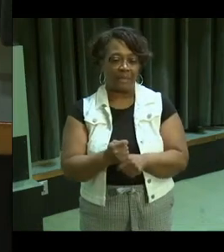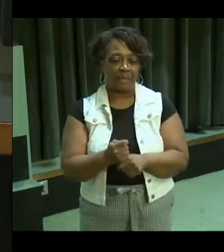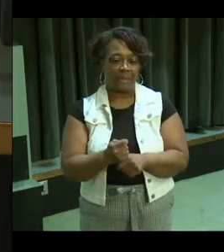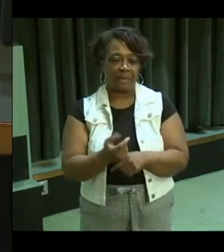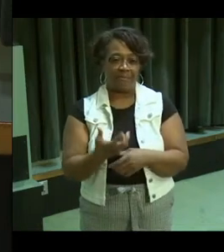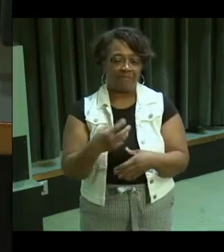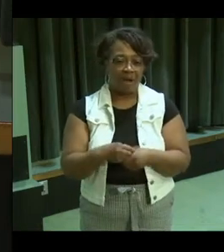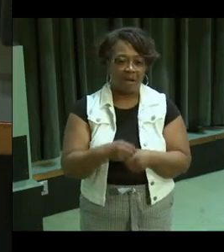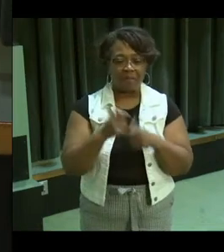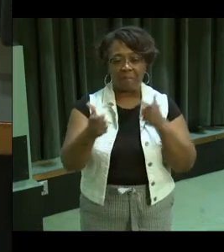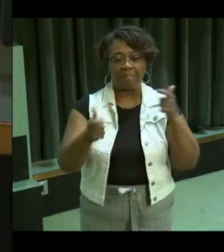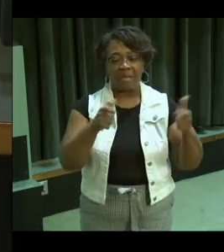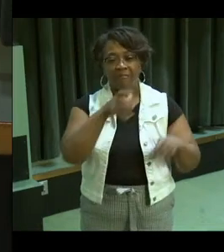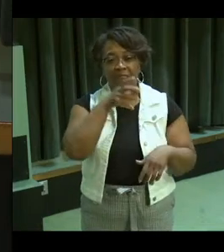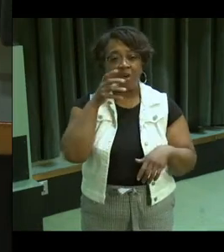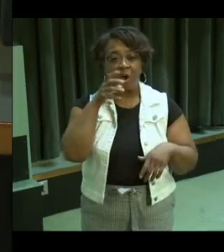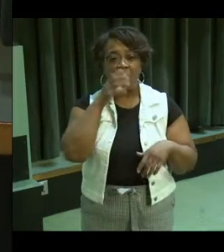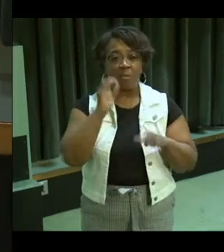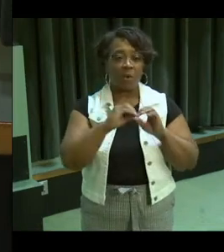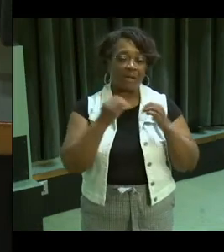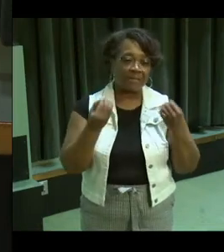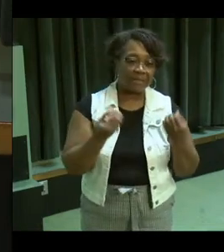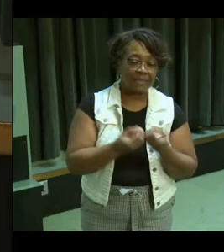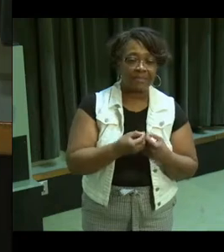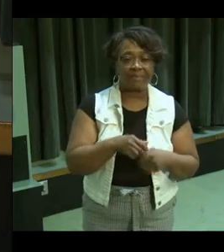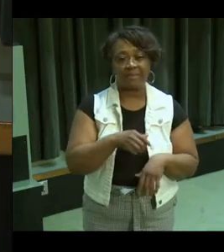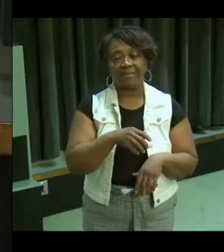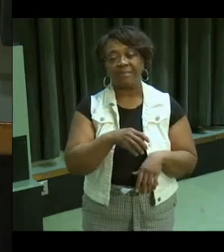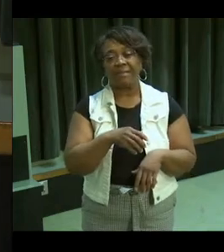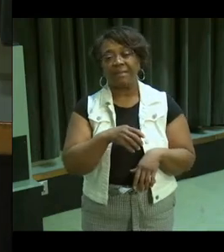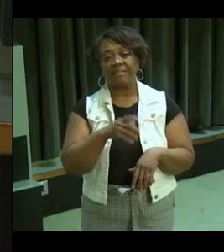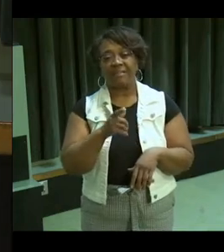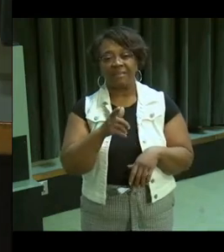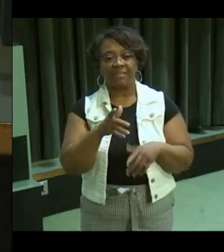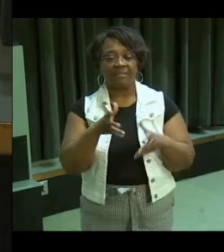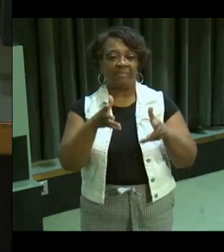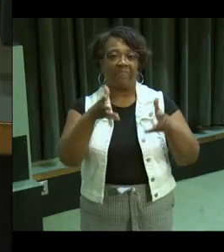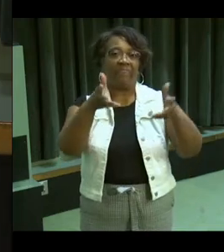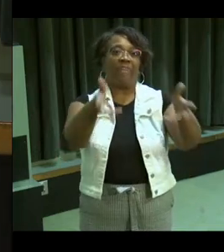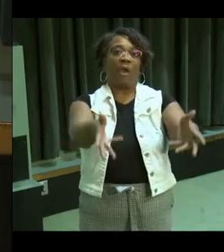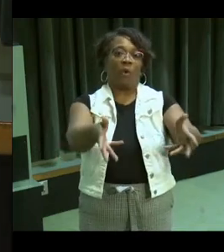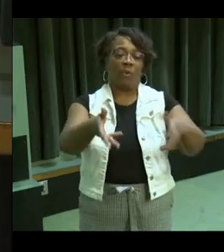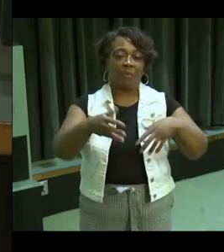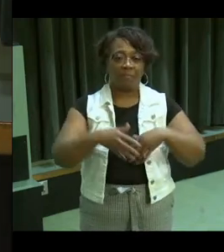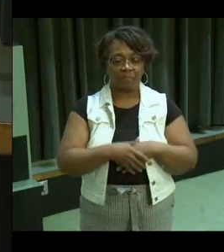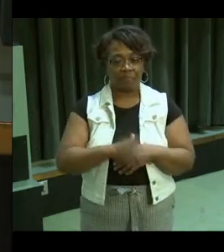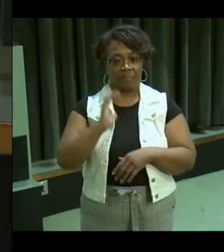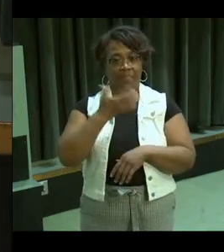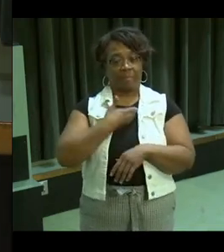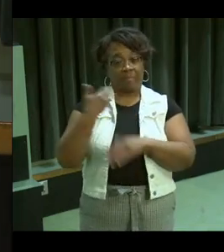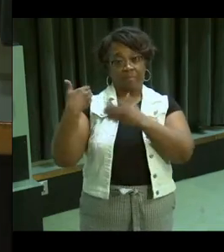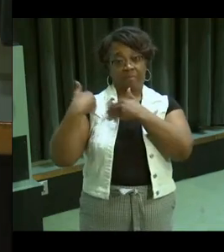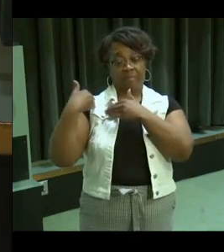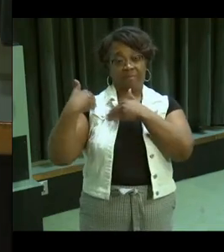the big Farm Bureaus and the big agriculture groups. They're kind